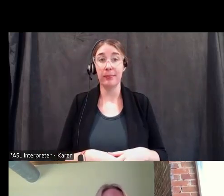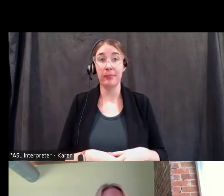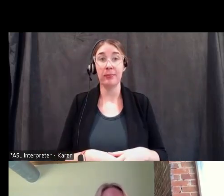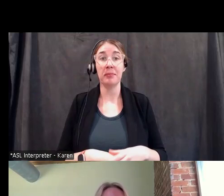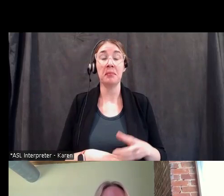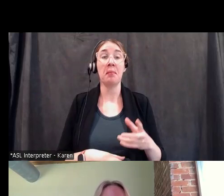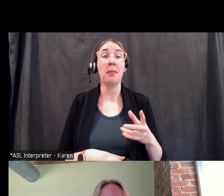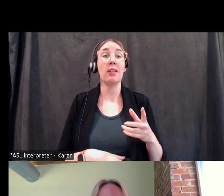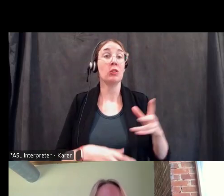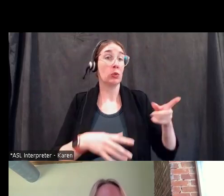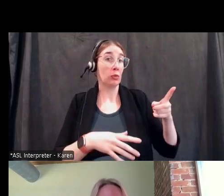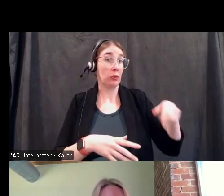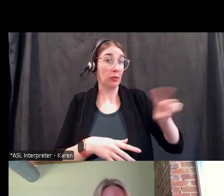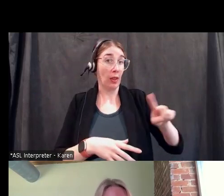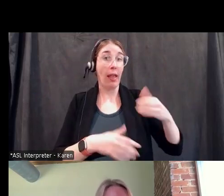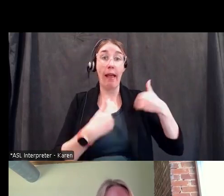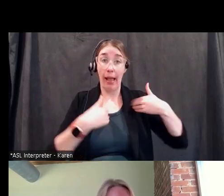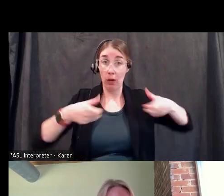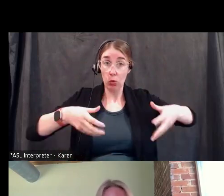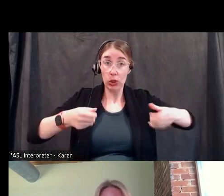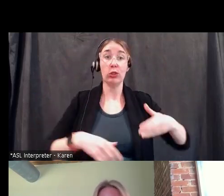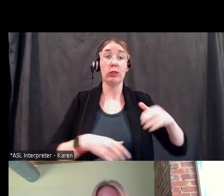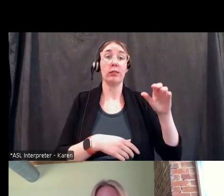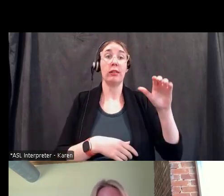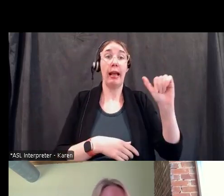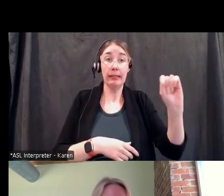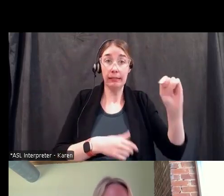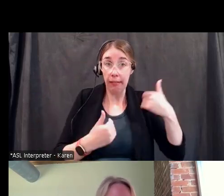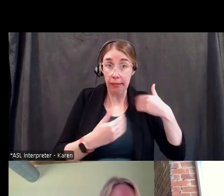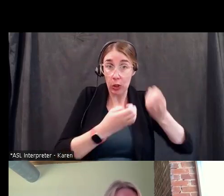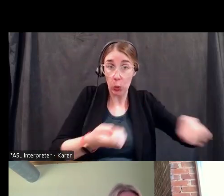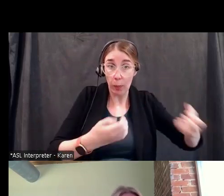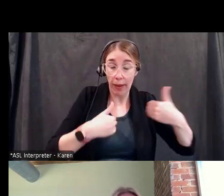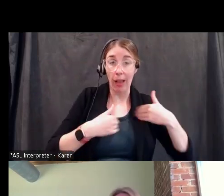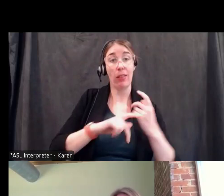those wheelchairs and to borrow the devices. I don't know if you've ever looked up a cost of